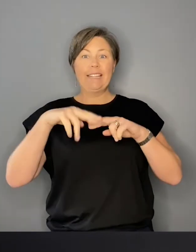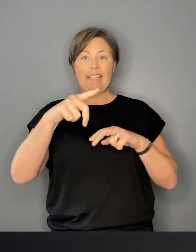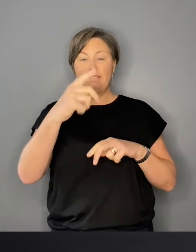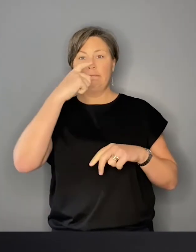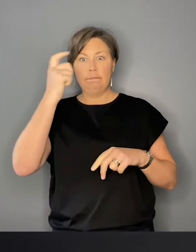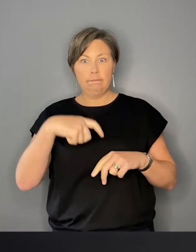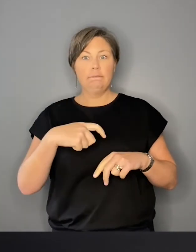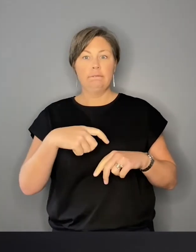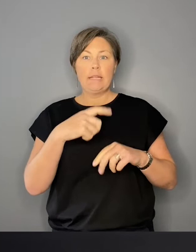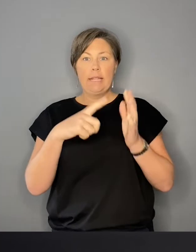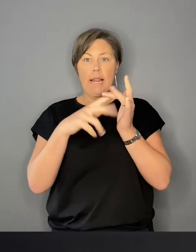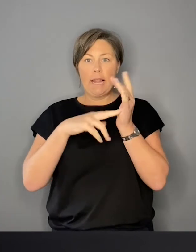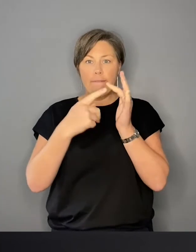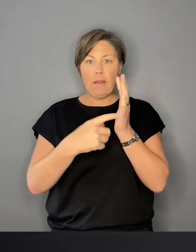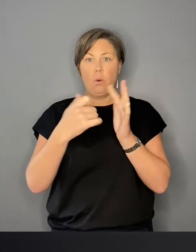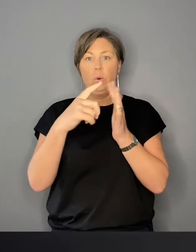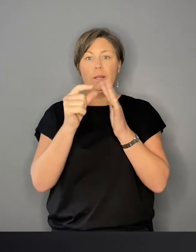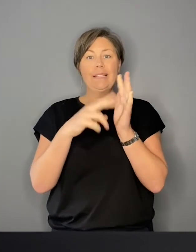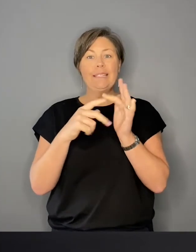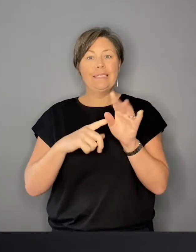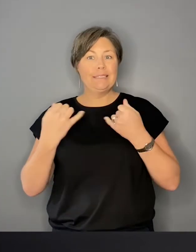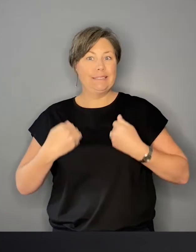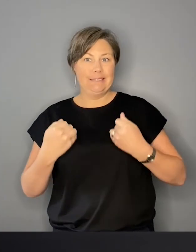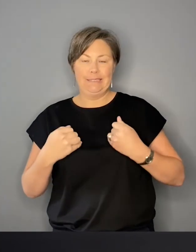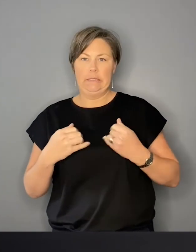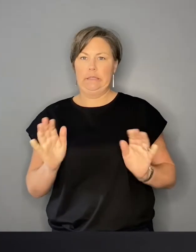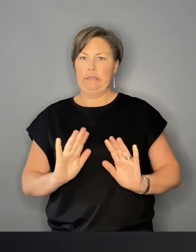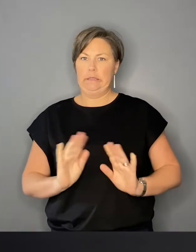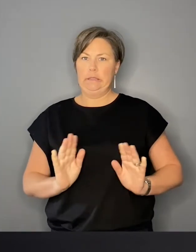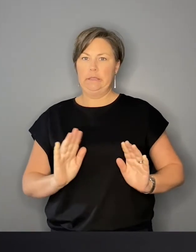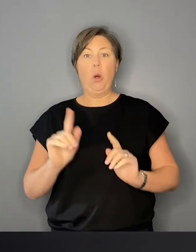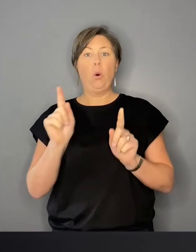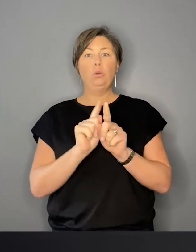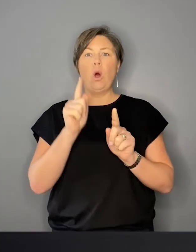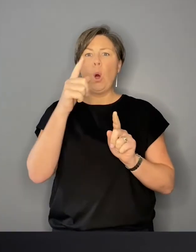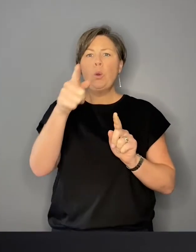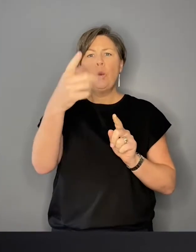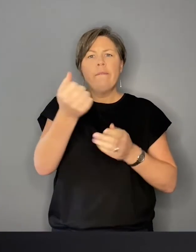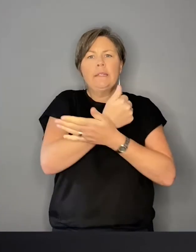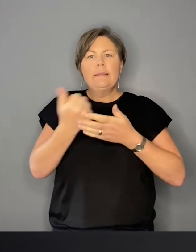you should not have Paxlovid as a treatment. Also, Paxlovid must not be used with a number of other commonly used medications.